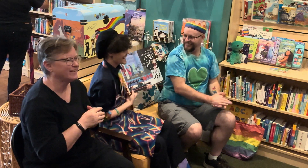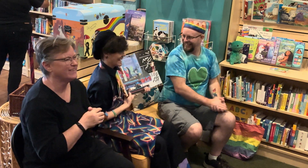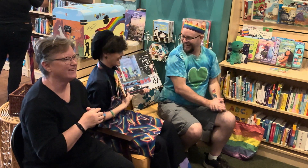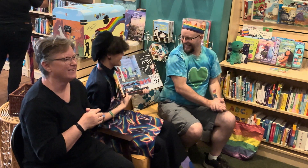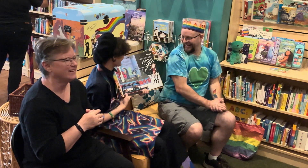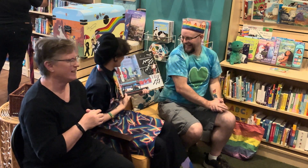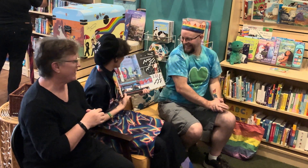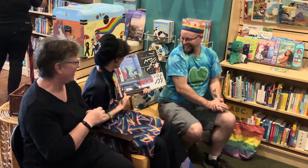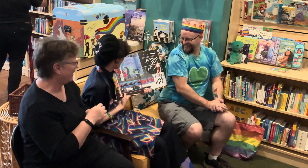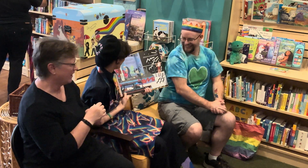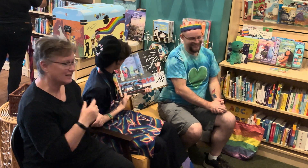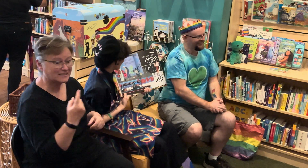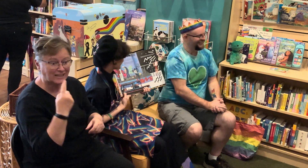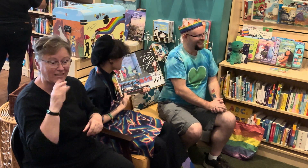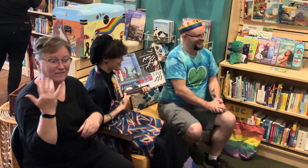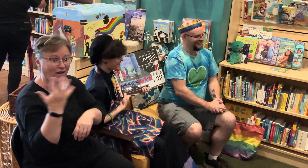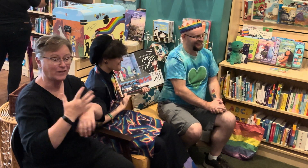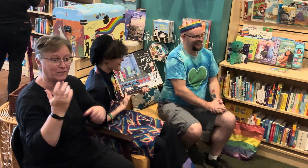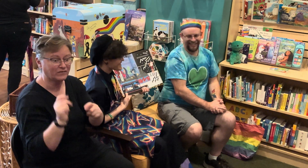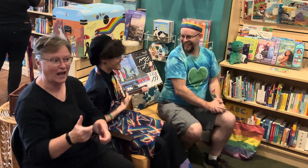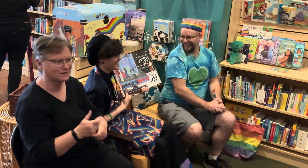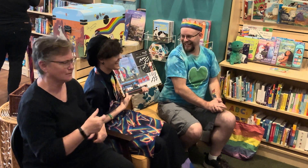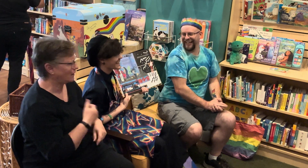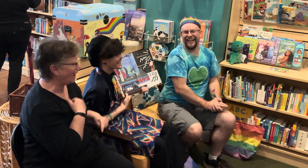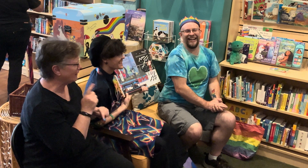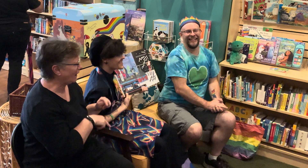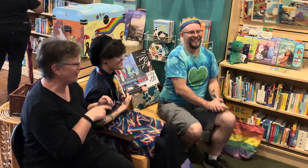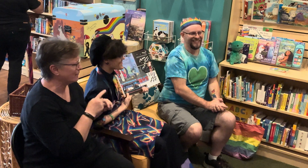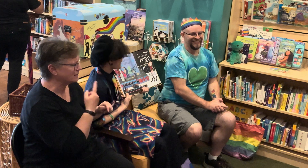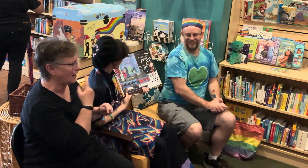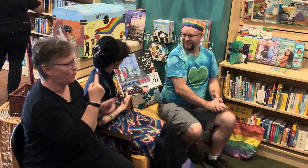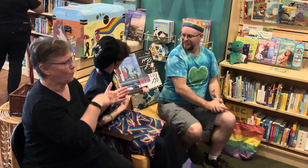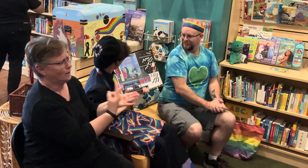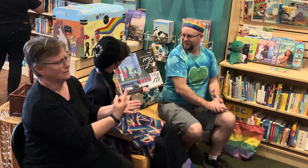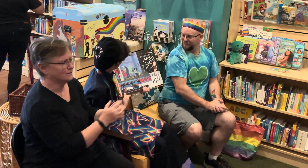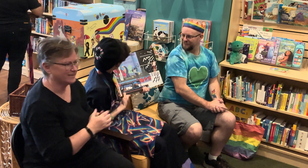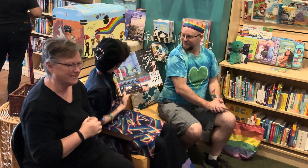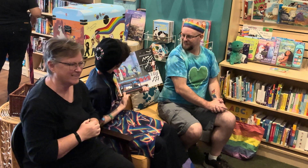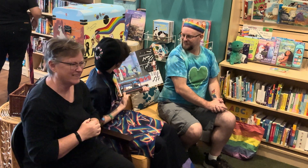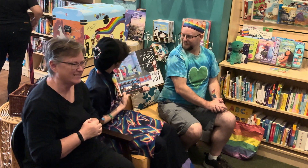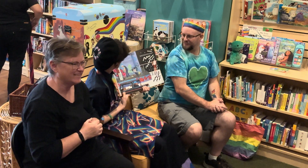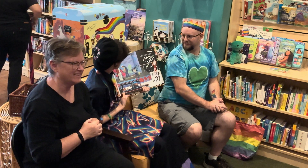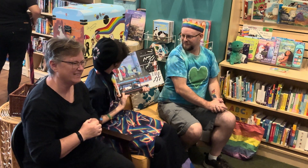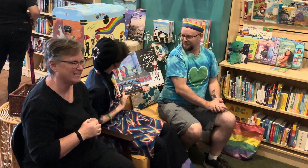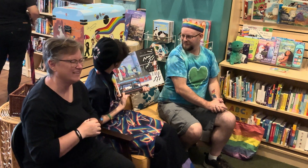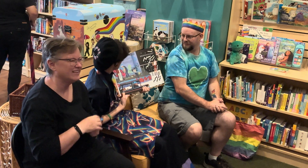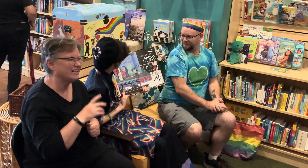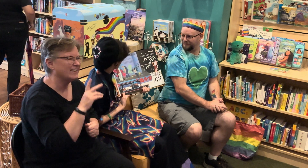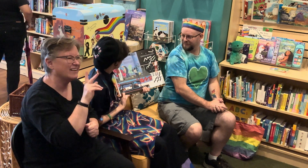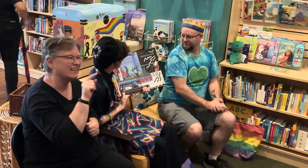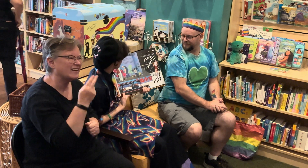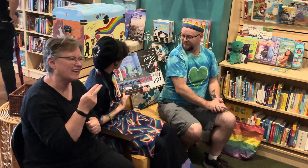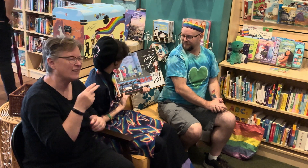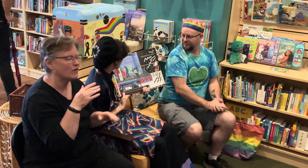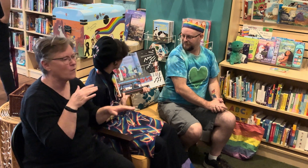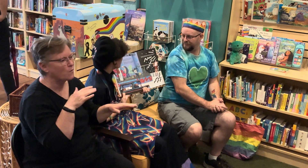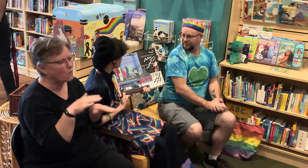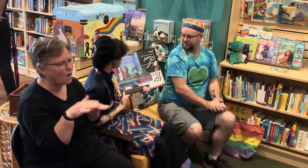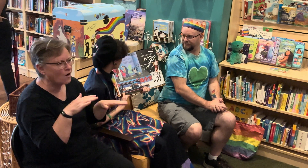that I can. I can barely say it once! ...Keith walked through Alphabet City admiring all of